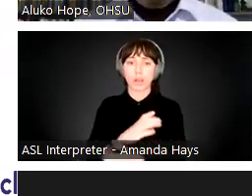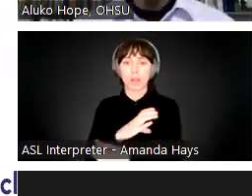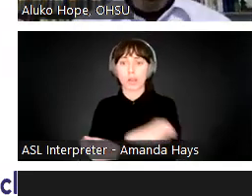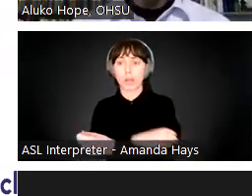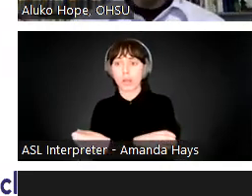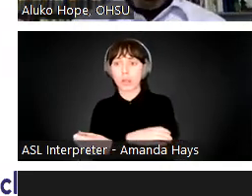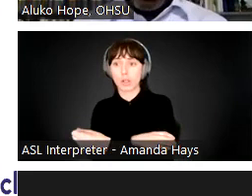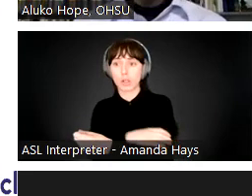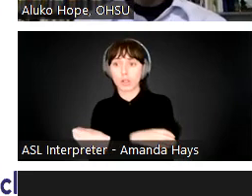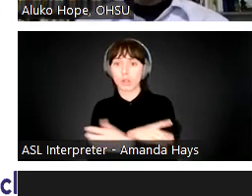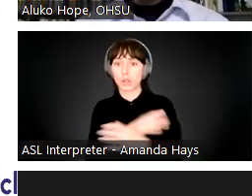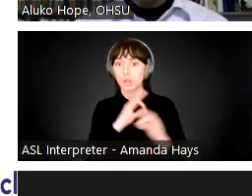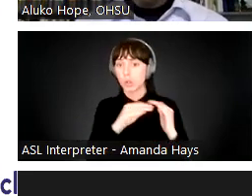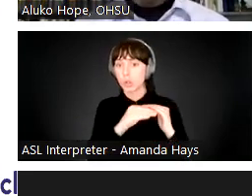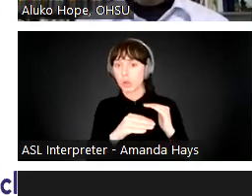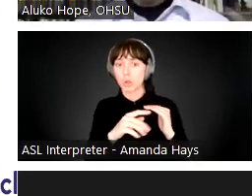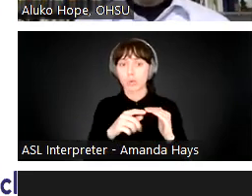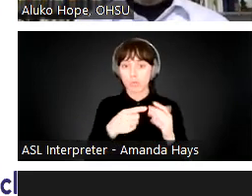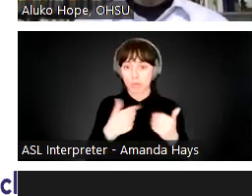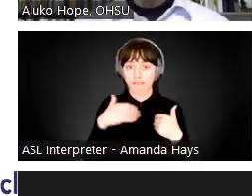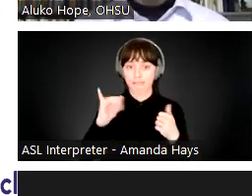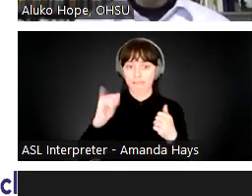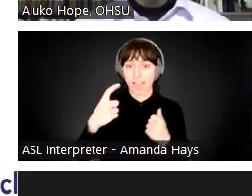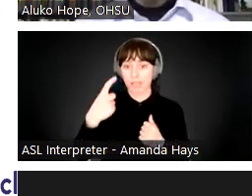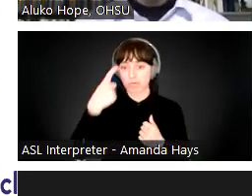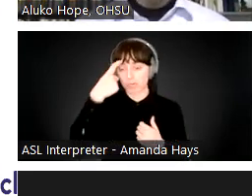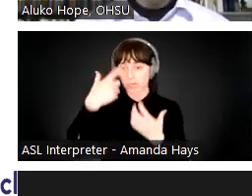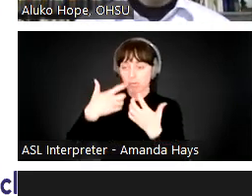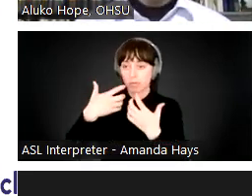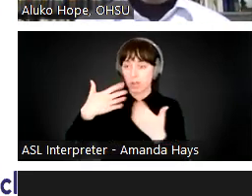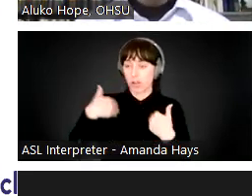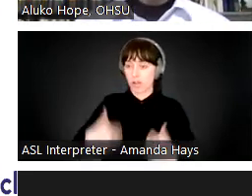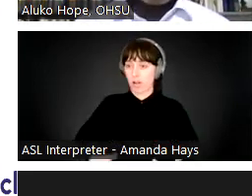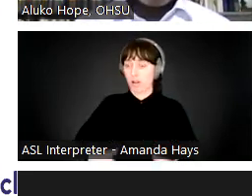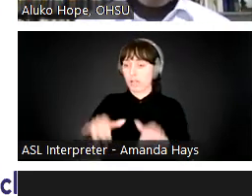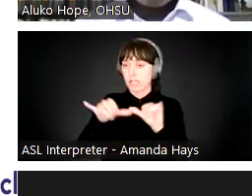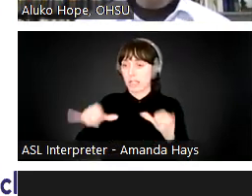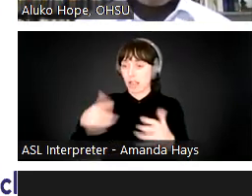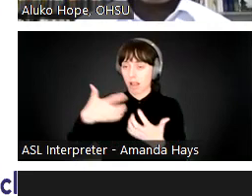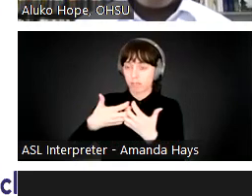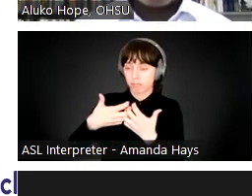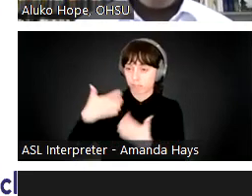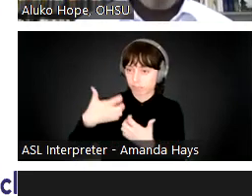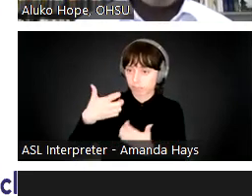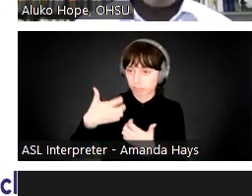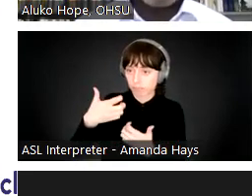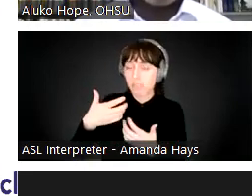you have that dysautonomia that we talked about, that ability of that autonomic part of the brain to regulate the blood pressure and heart rate-